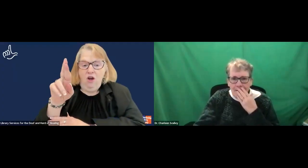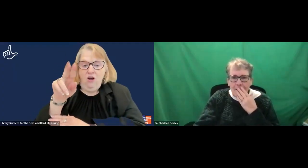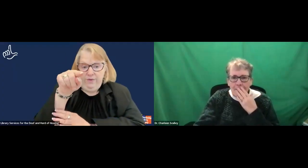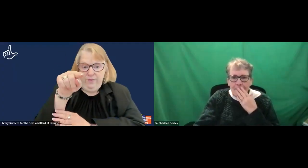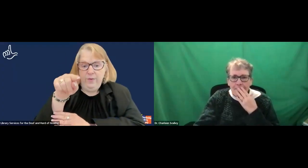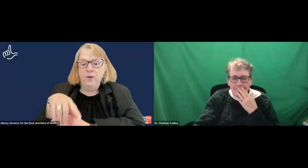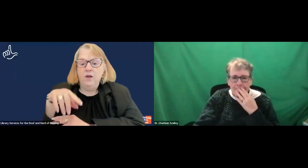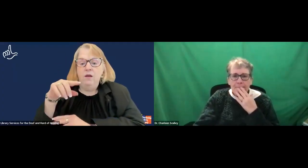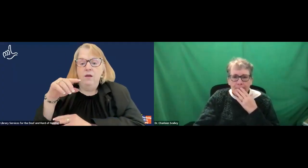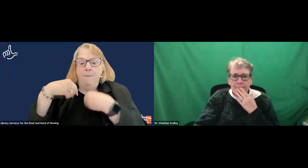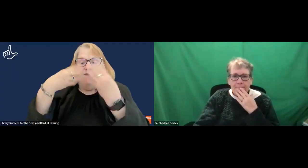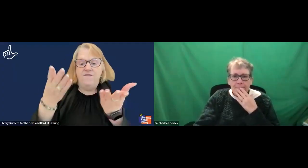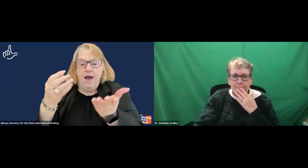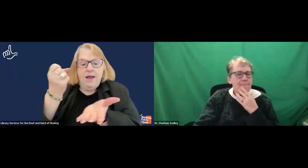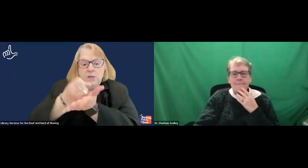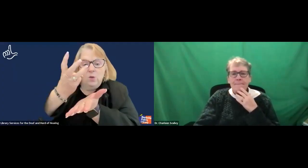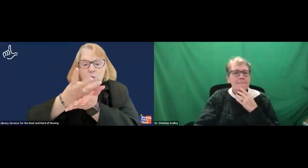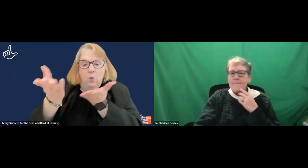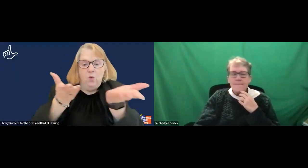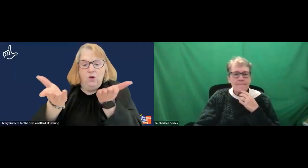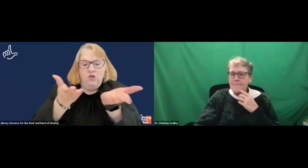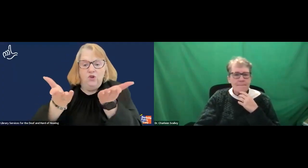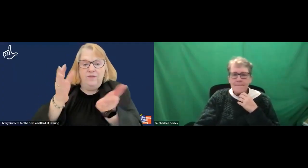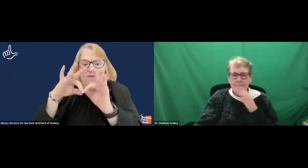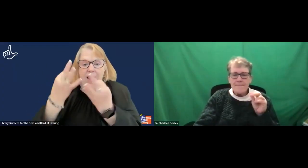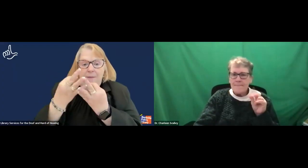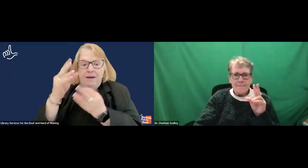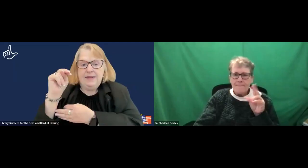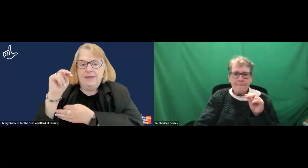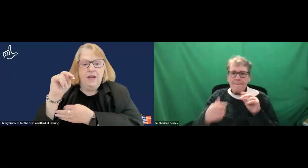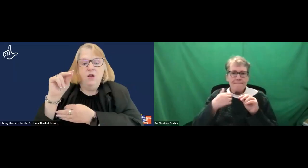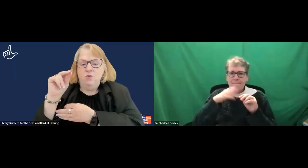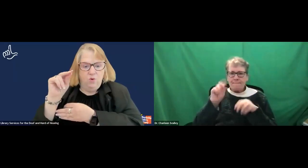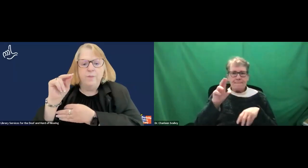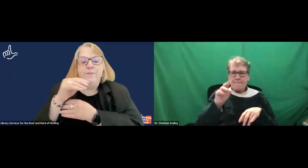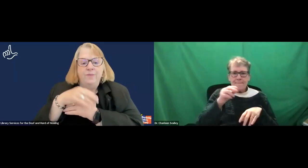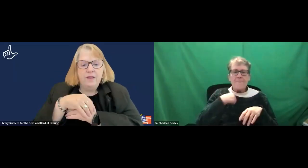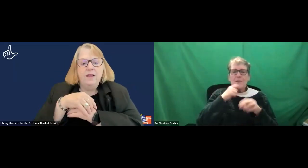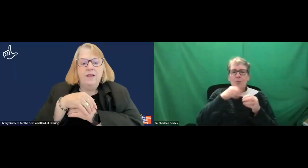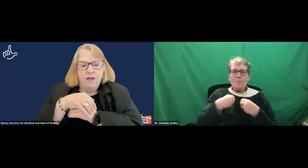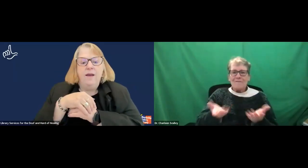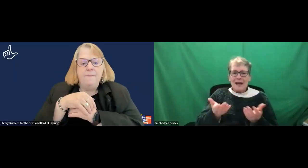[Interpreter for Brenda] Tracy asked if you'll be providing social work services to families in Tennessee?